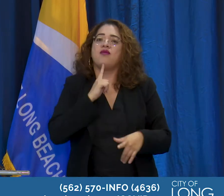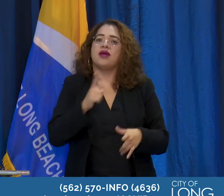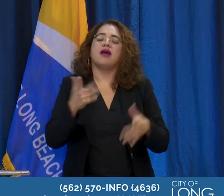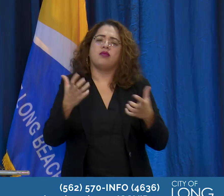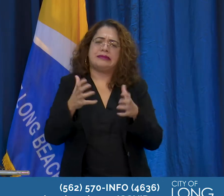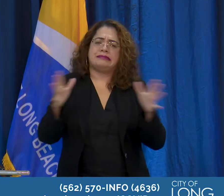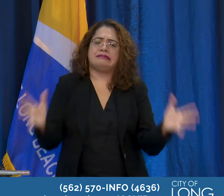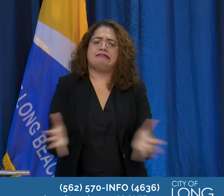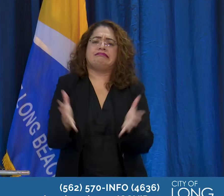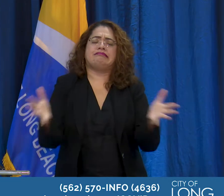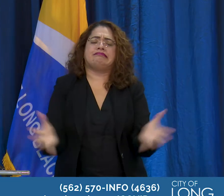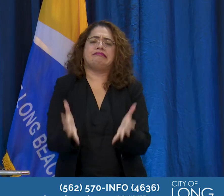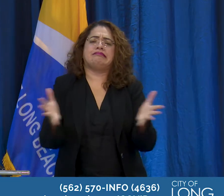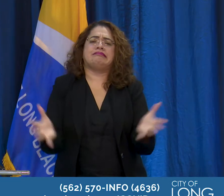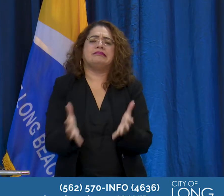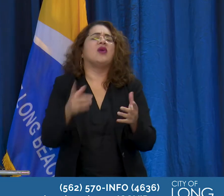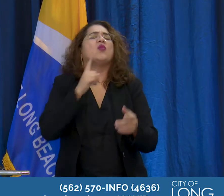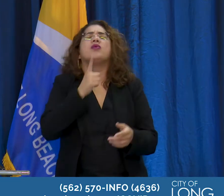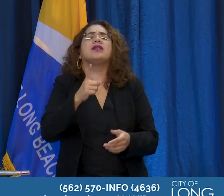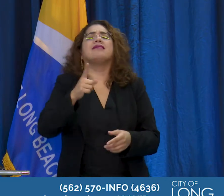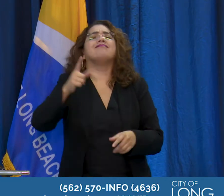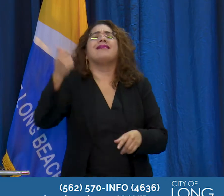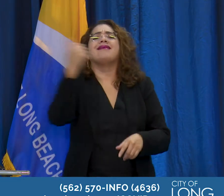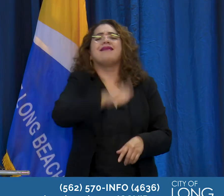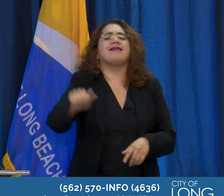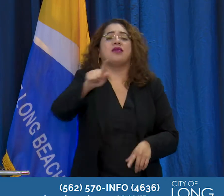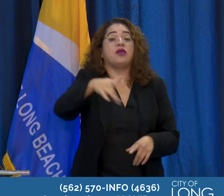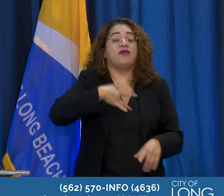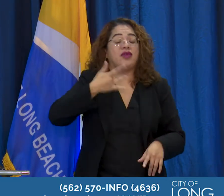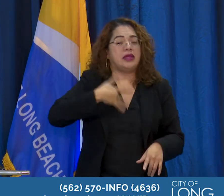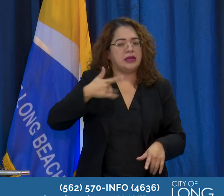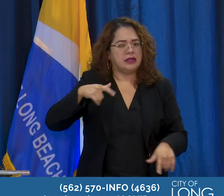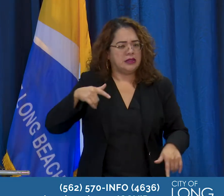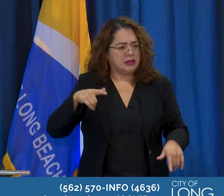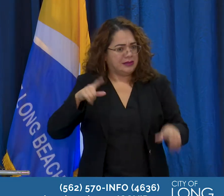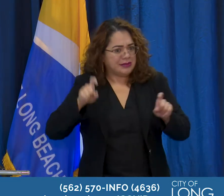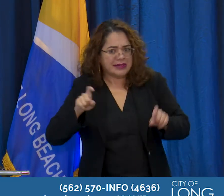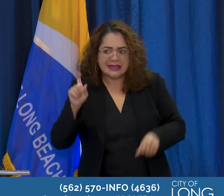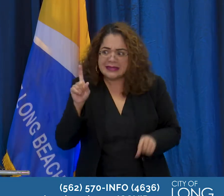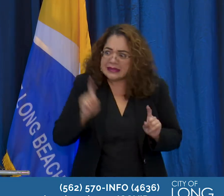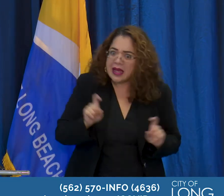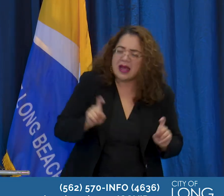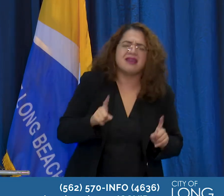the following, anyone who needs to get tested or feels like they need to get tested to be tested.